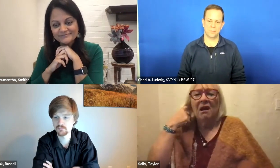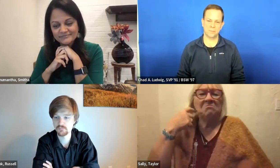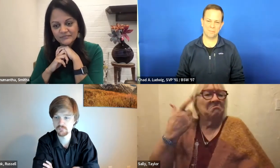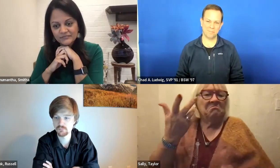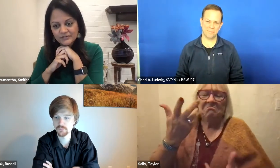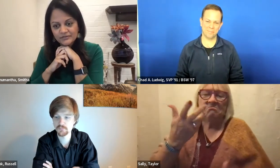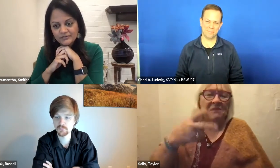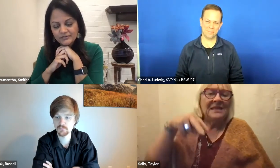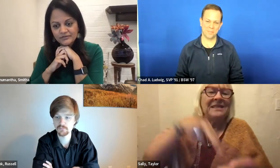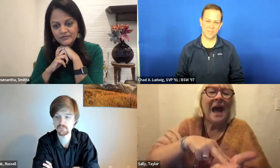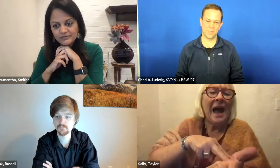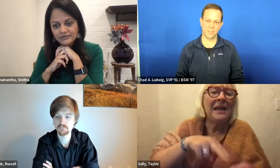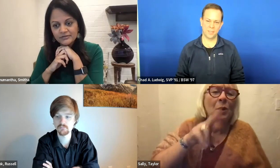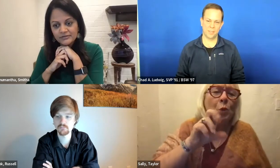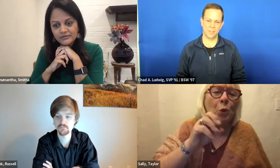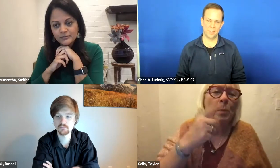I forgot where they were from-- I'm sorry--but...